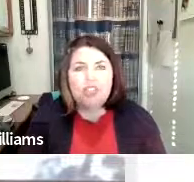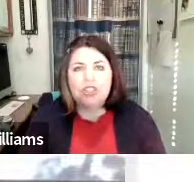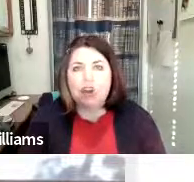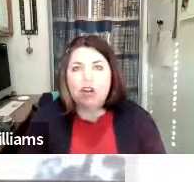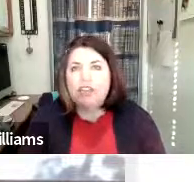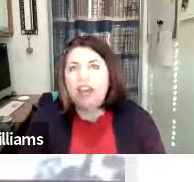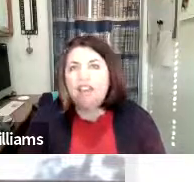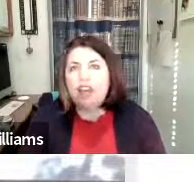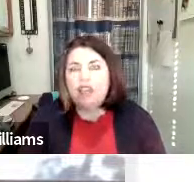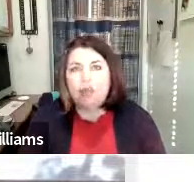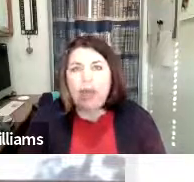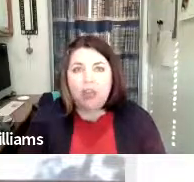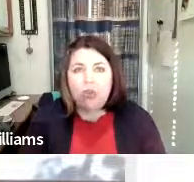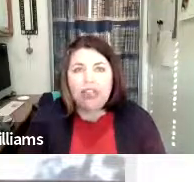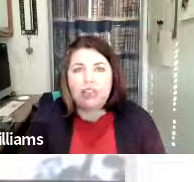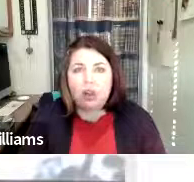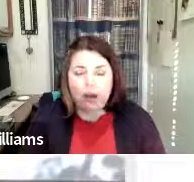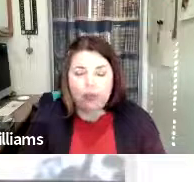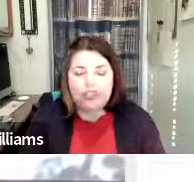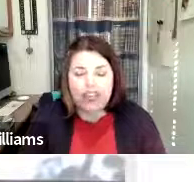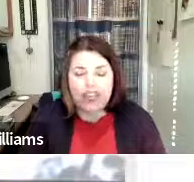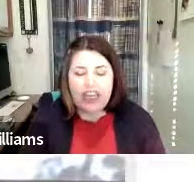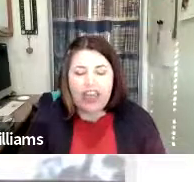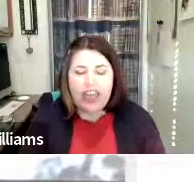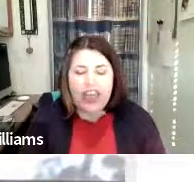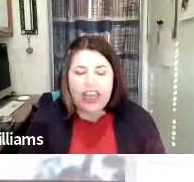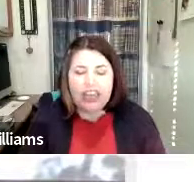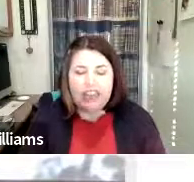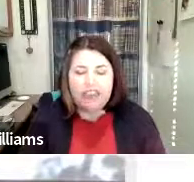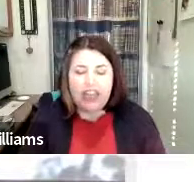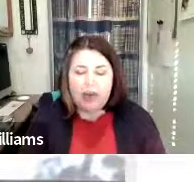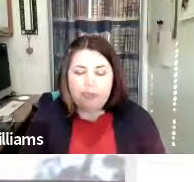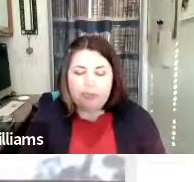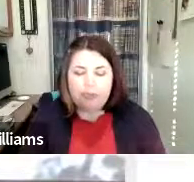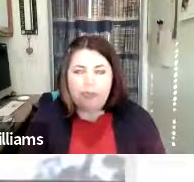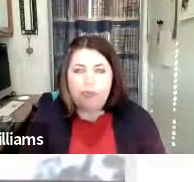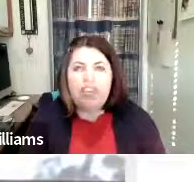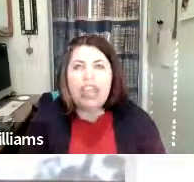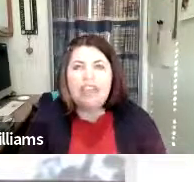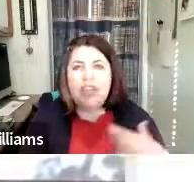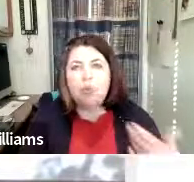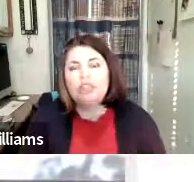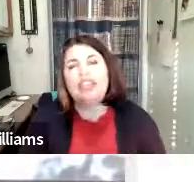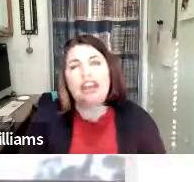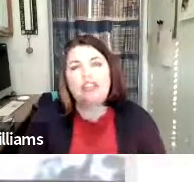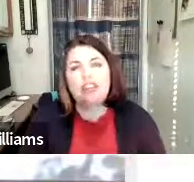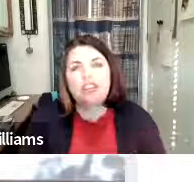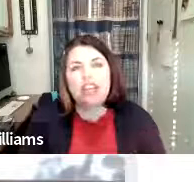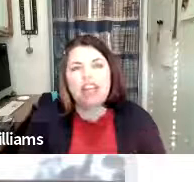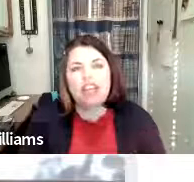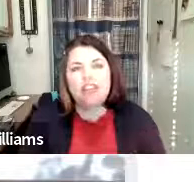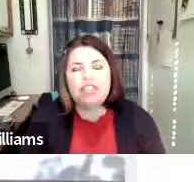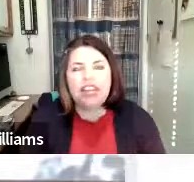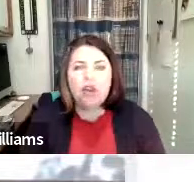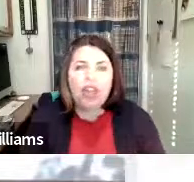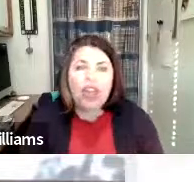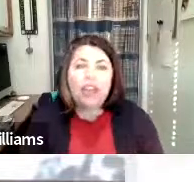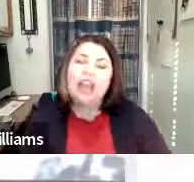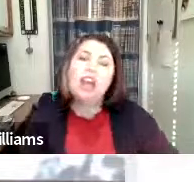to make sure that all five of the pathways are represented. And, and they can work together to kind of say, you know, hey, like,